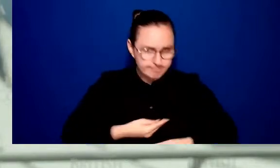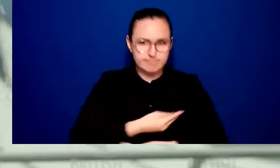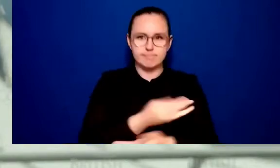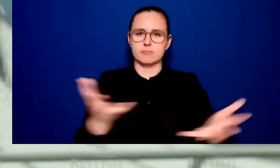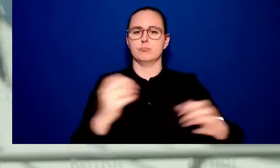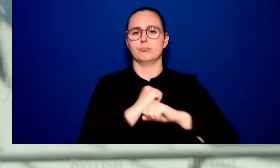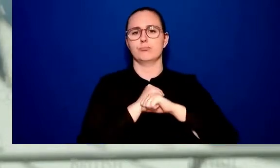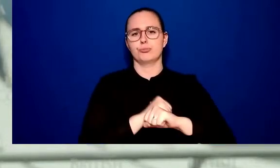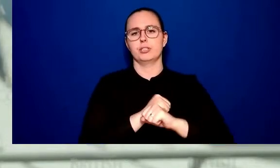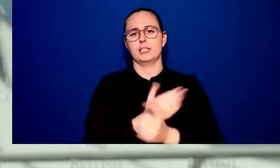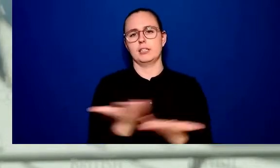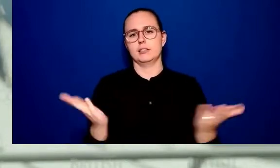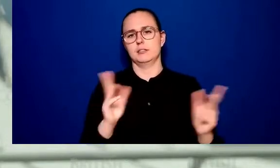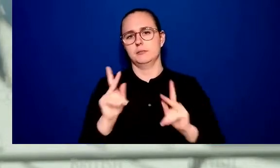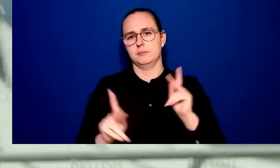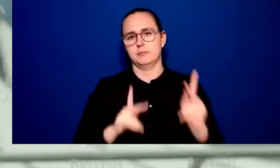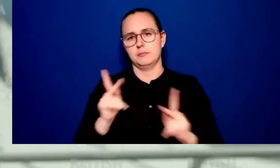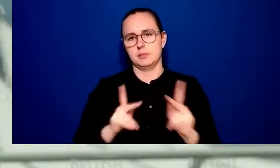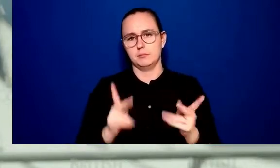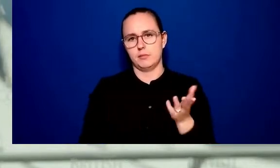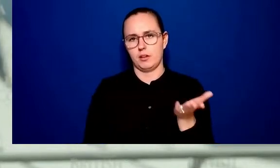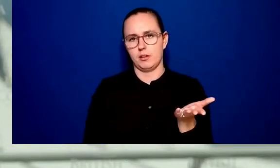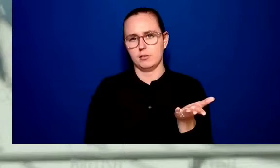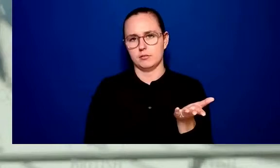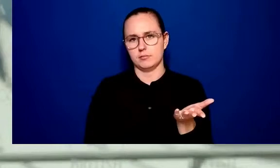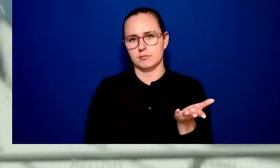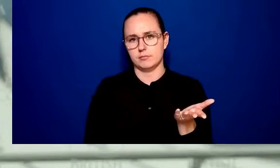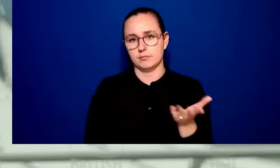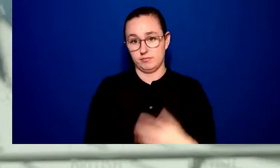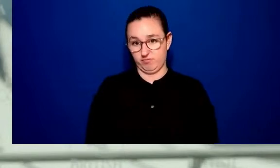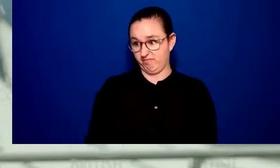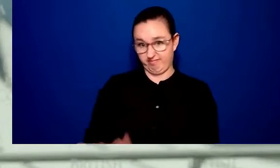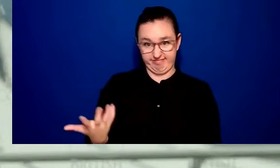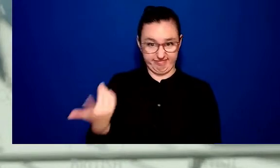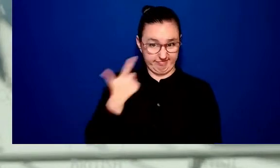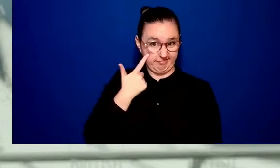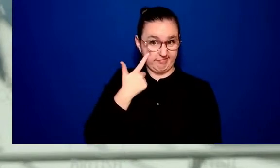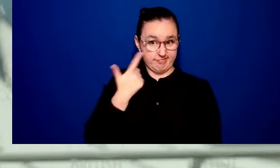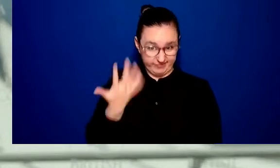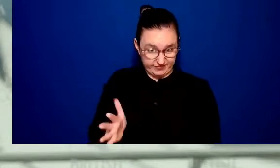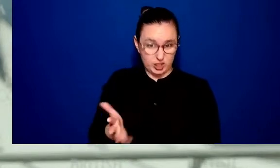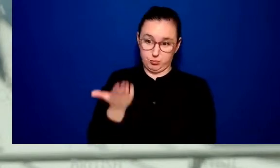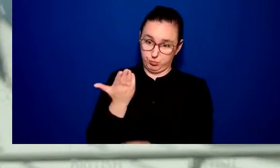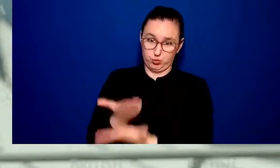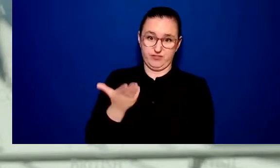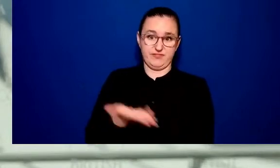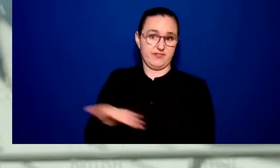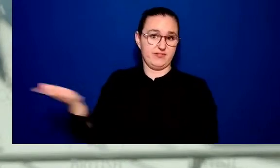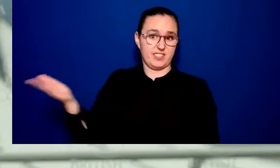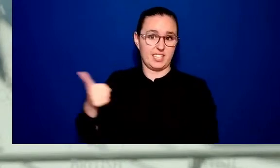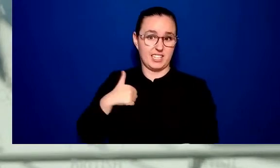with our program that we've had here in Canada that supports that. And that means that we can get more people protected